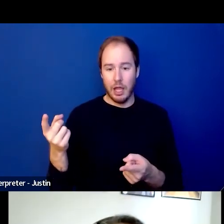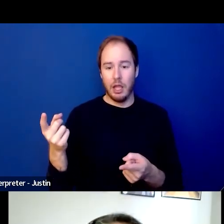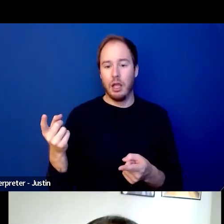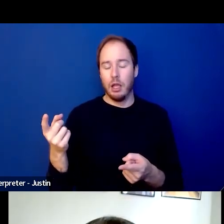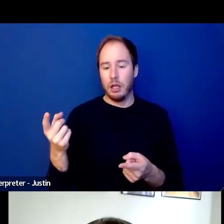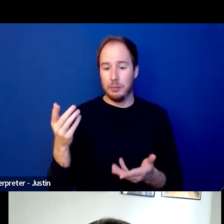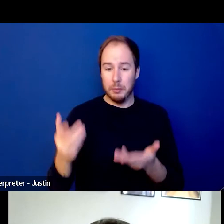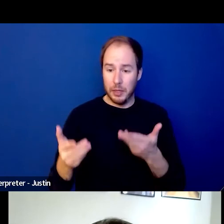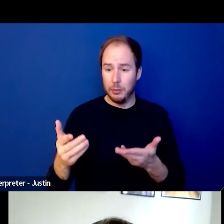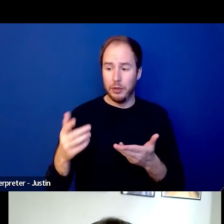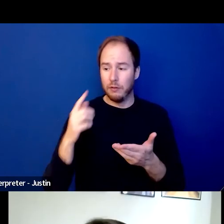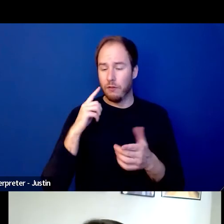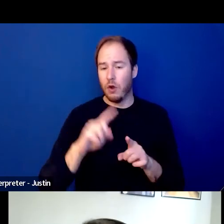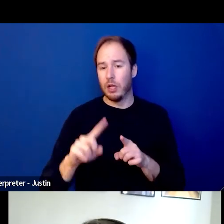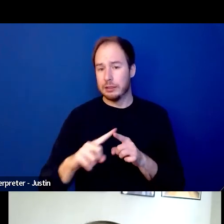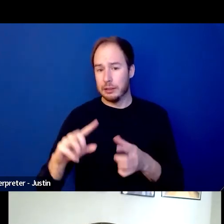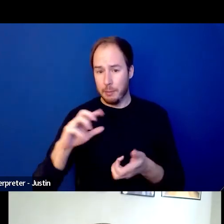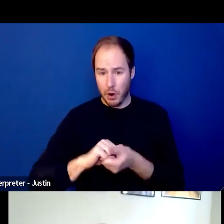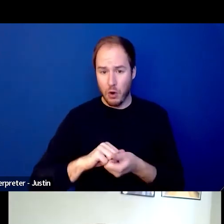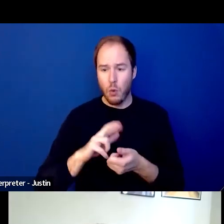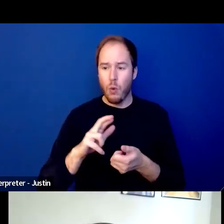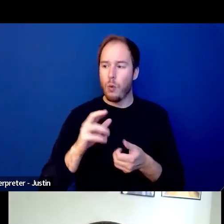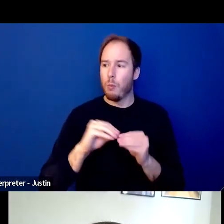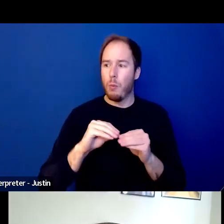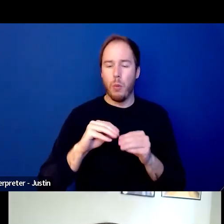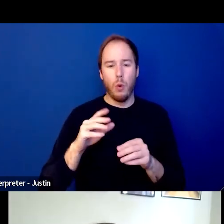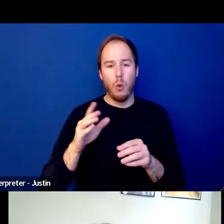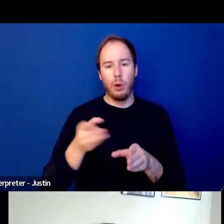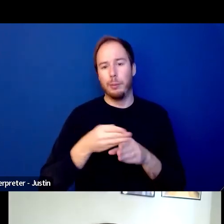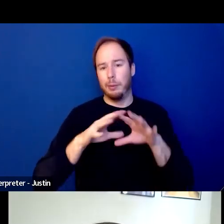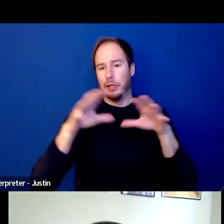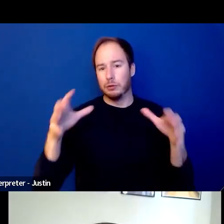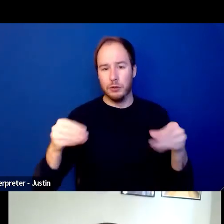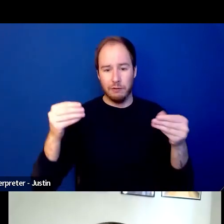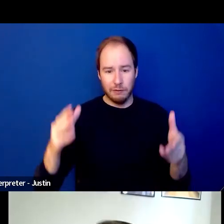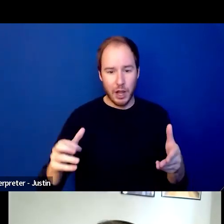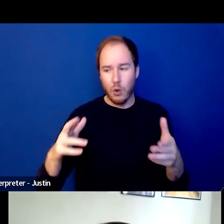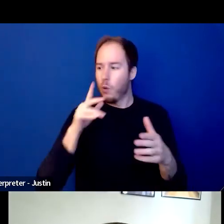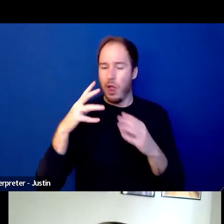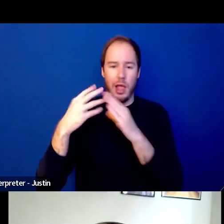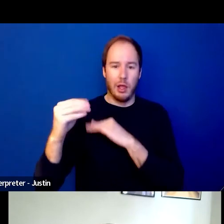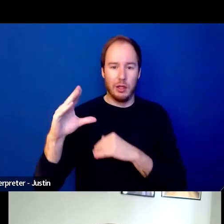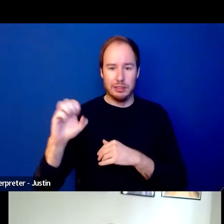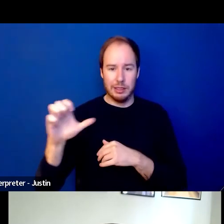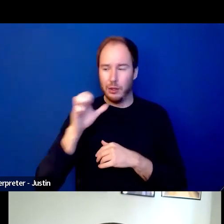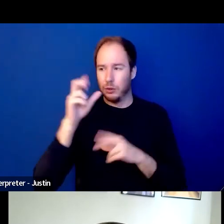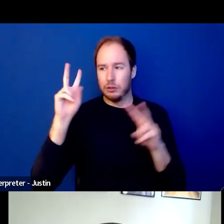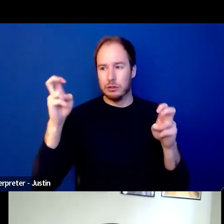maybe additional partners, especially like mainstream providers outside of the CoC, for example, are folks who aren't usually considered kind of CoC members